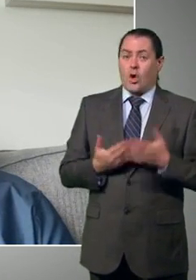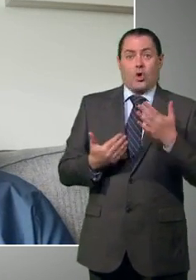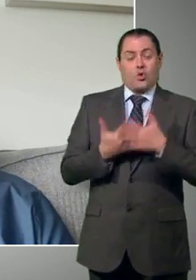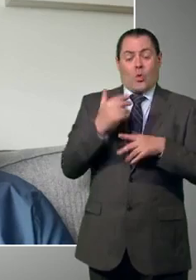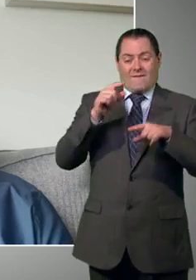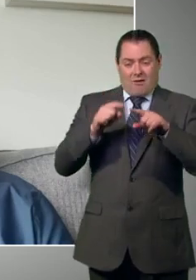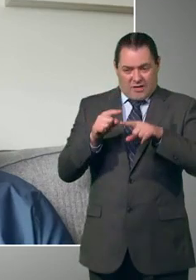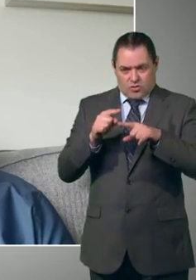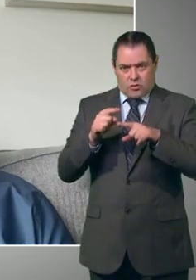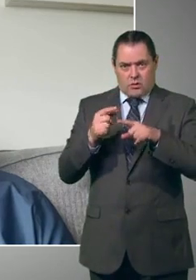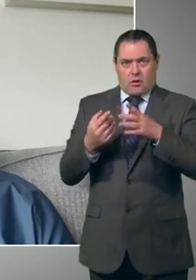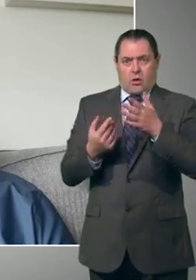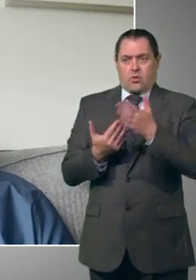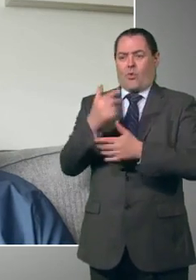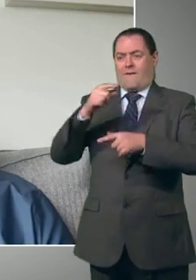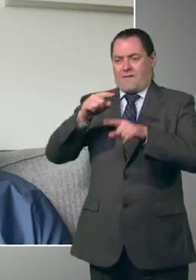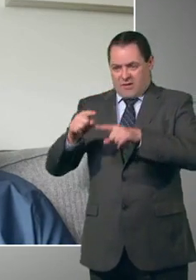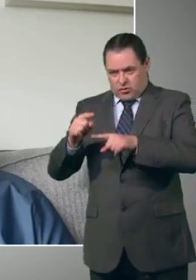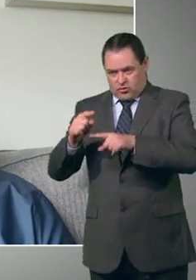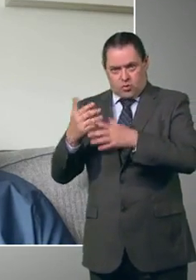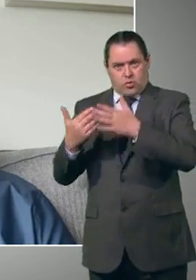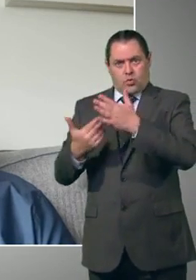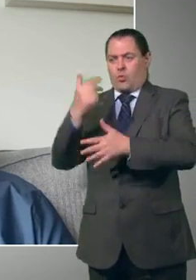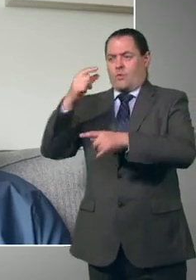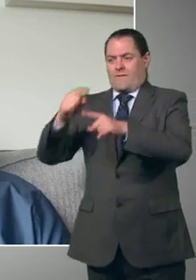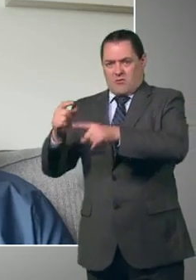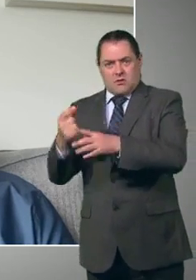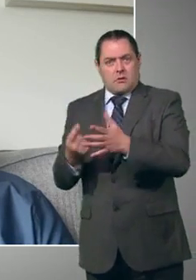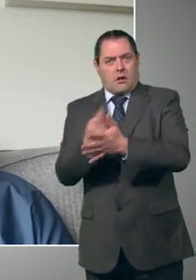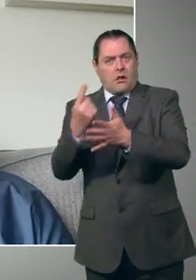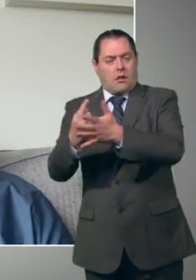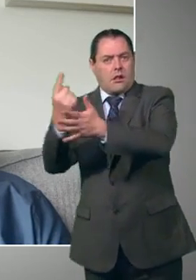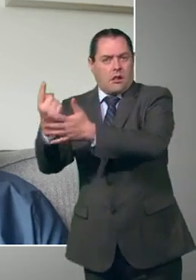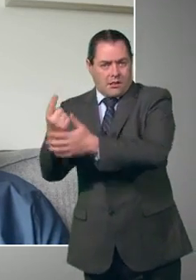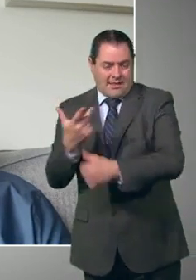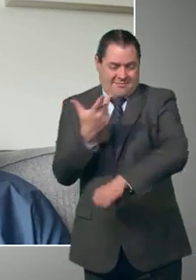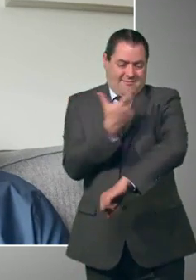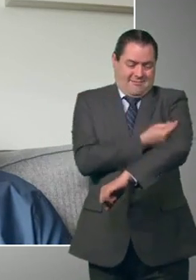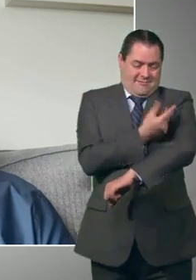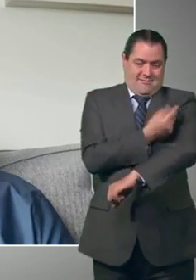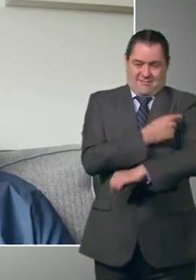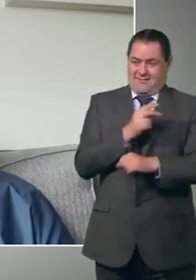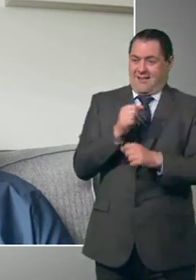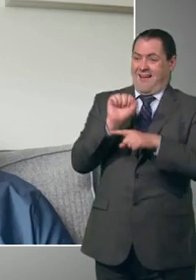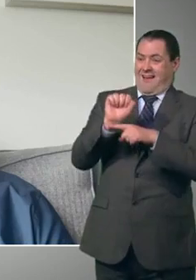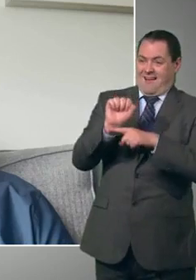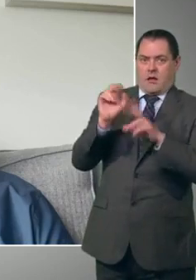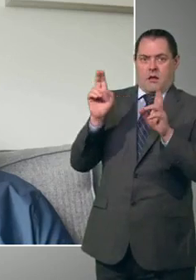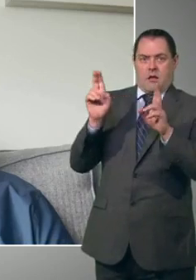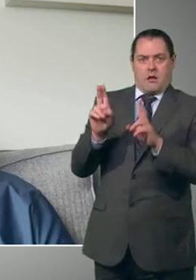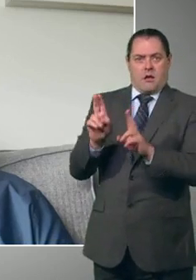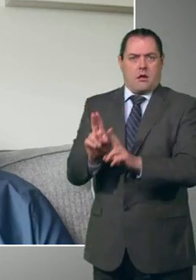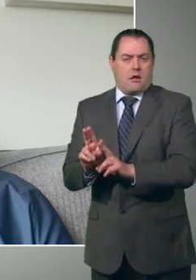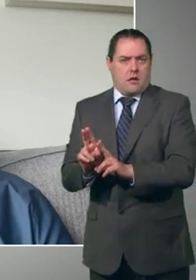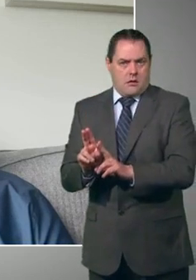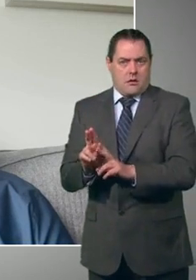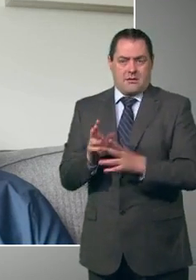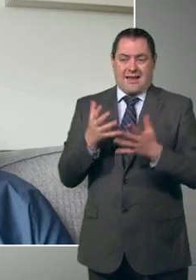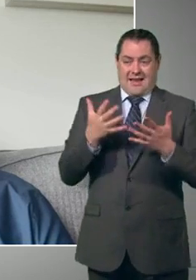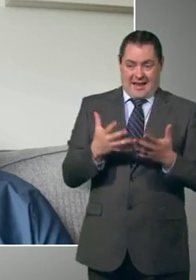vaccines becomes less and less. so with the Indian variant spreading and now a new variant